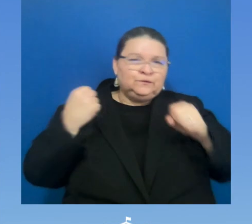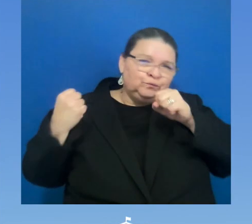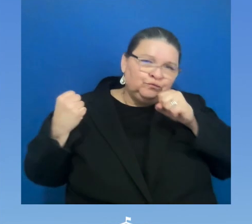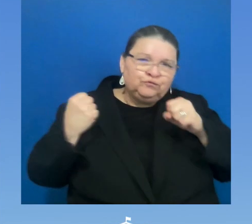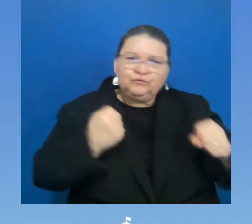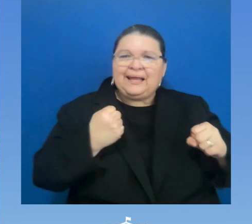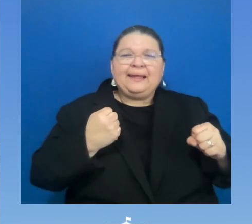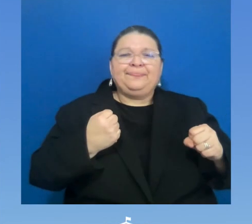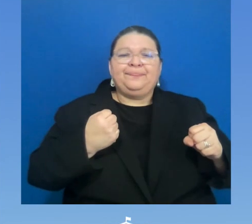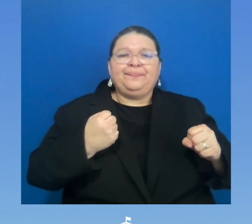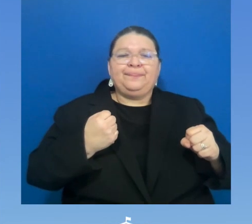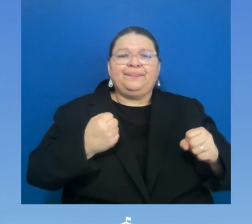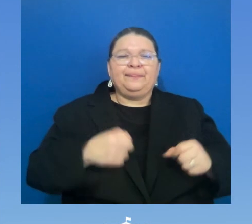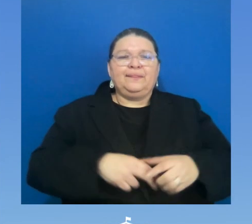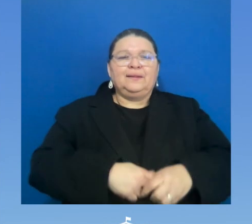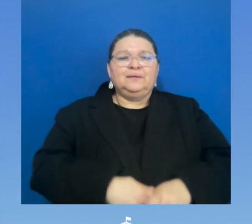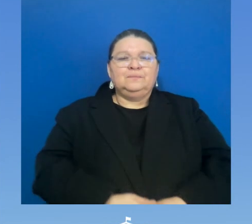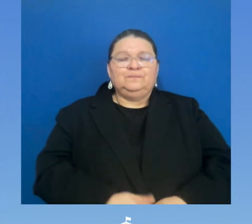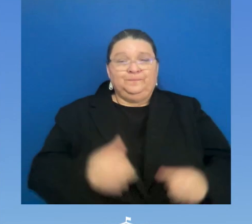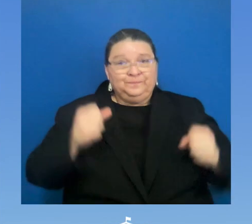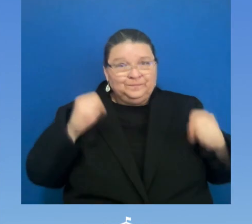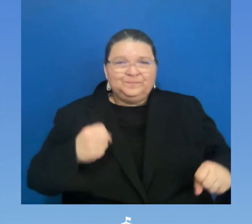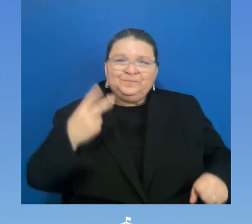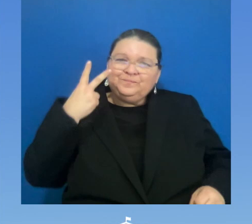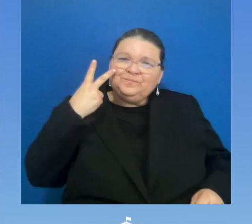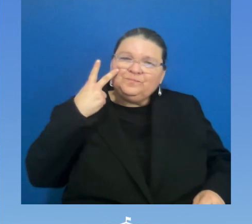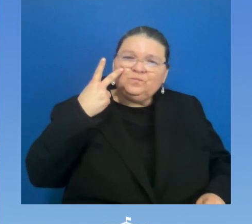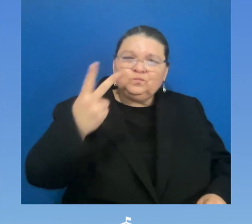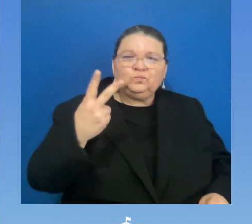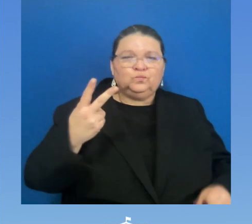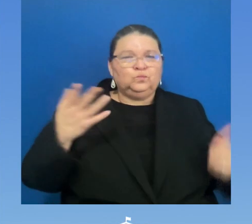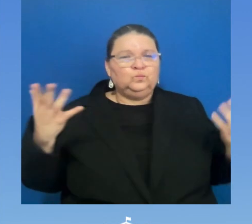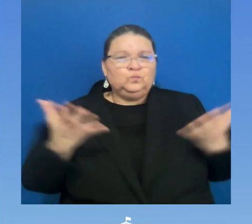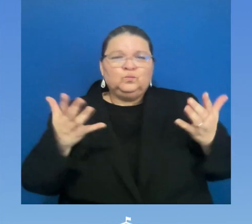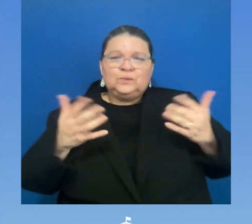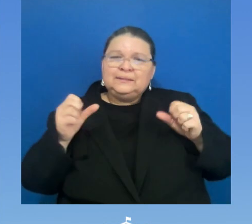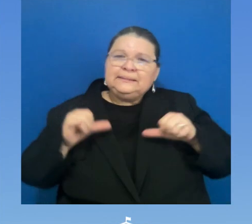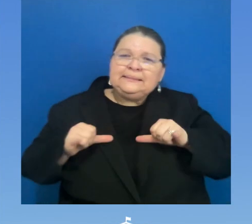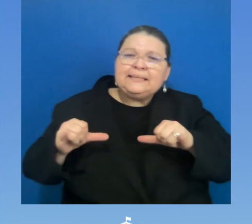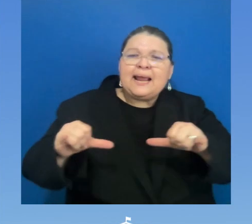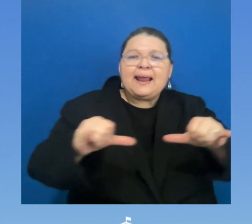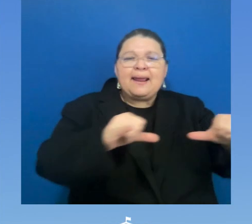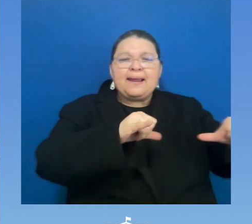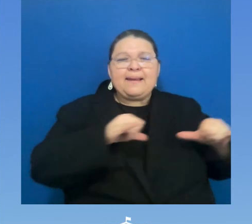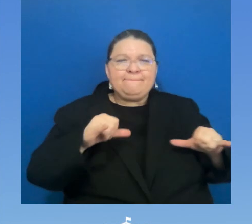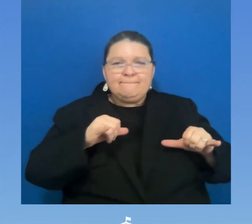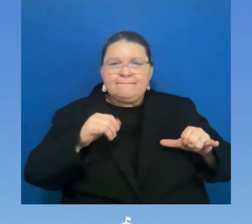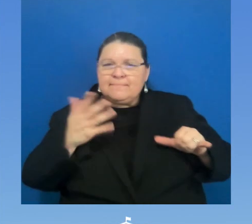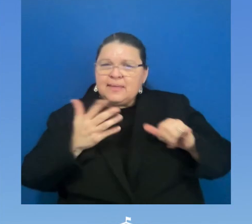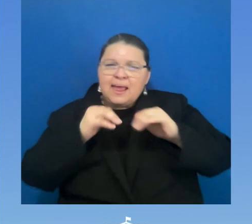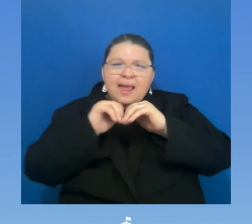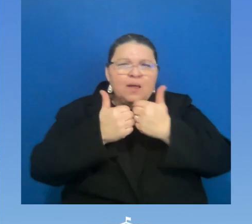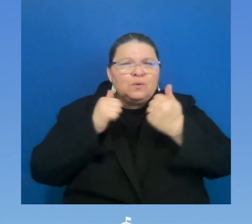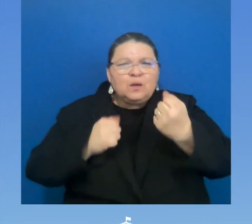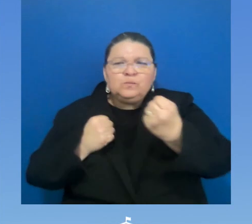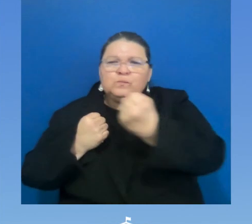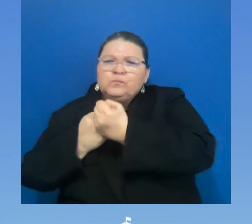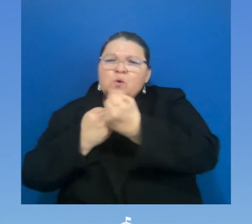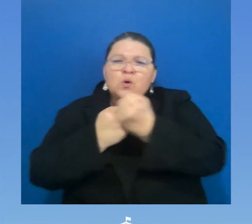and then building and growing off of that in a way that empowers everybody. I think that's right. Alex, did you just get off the field?